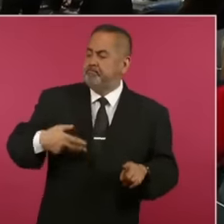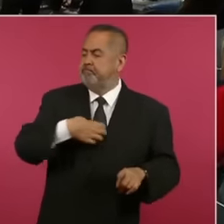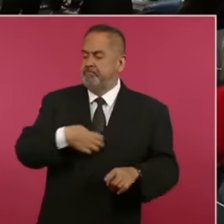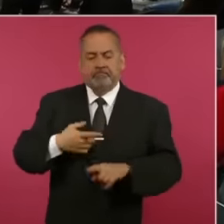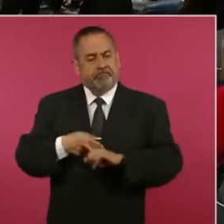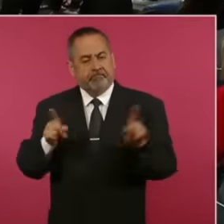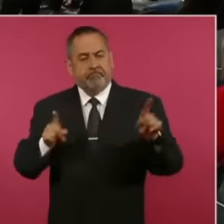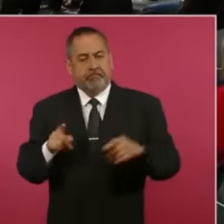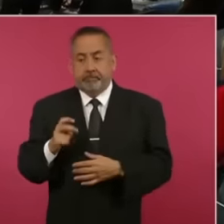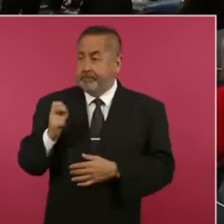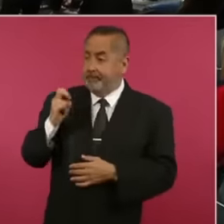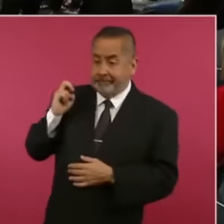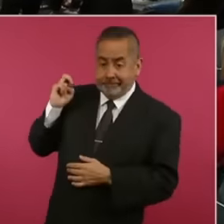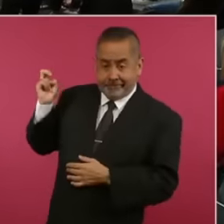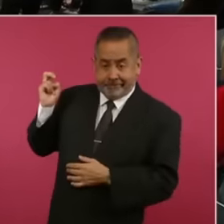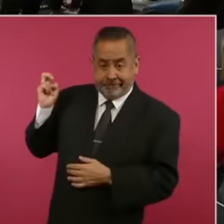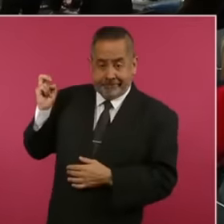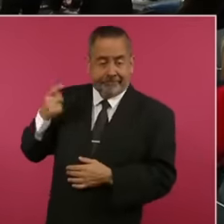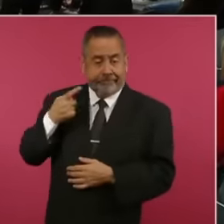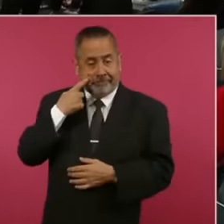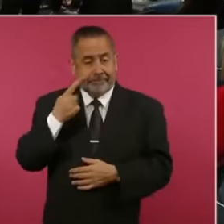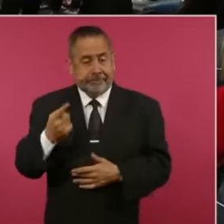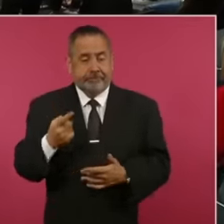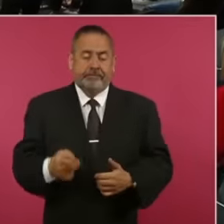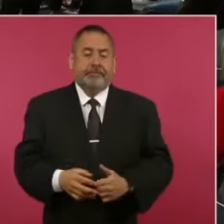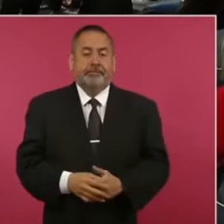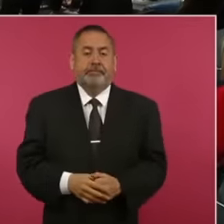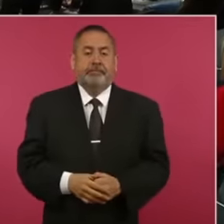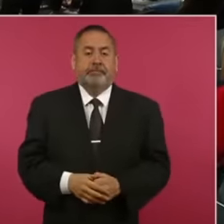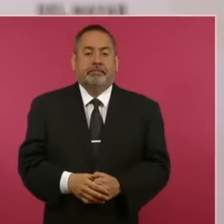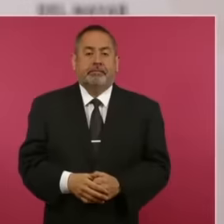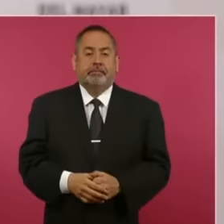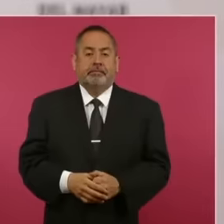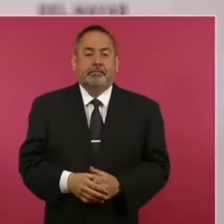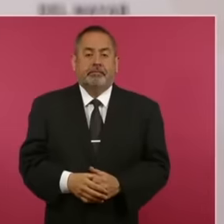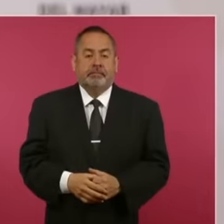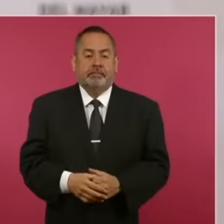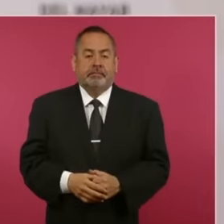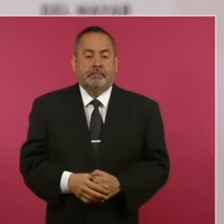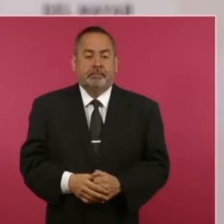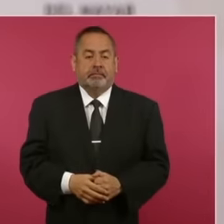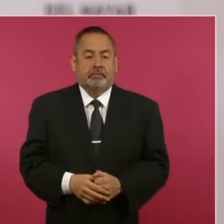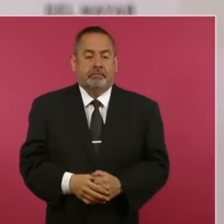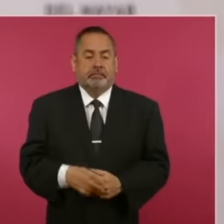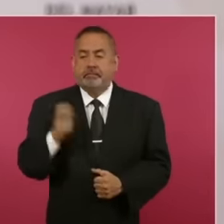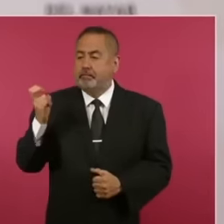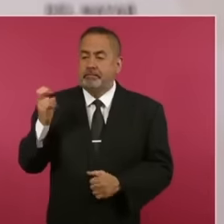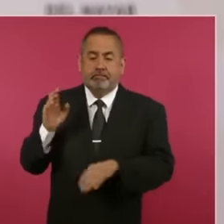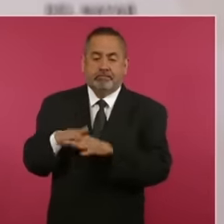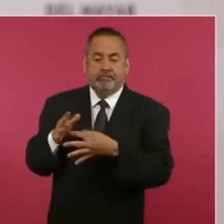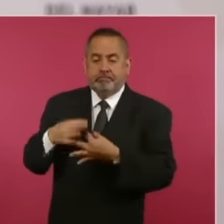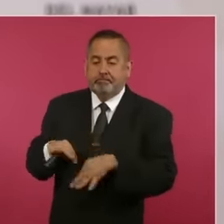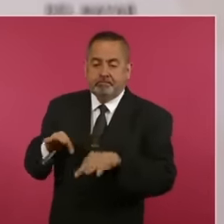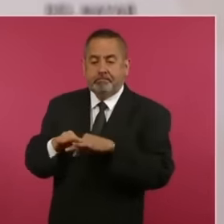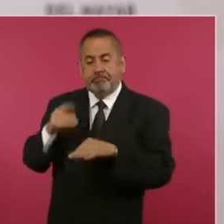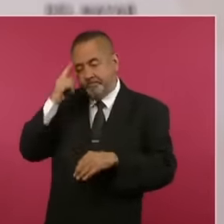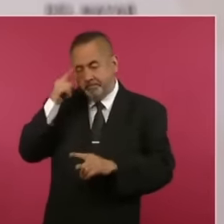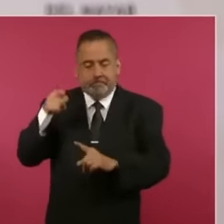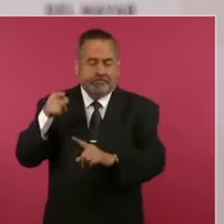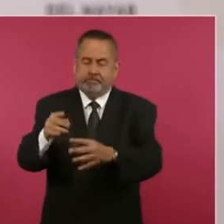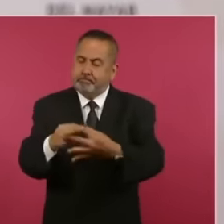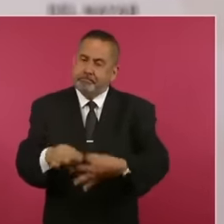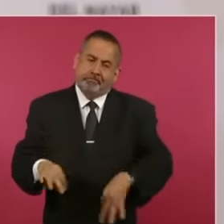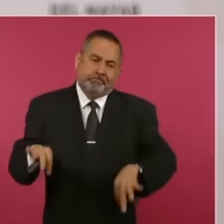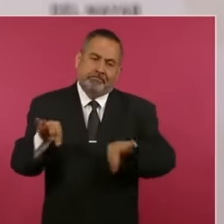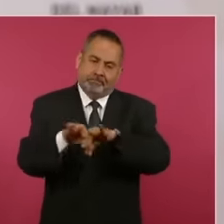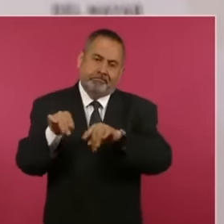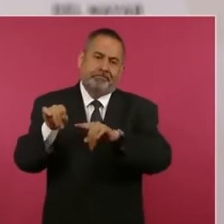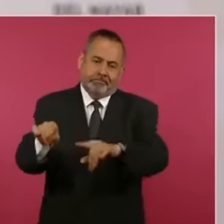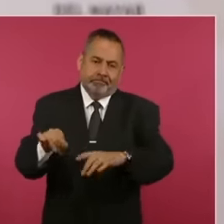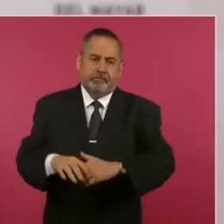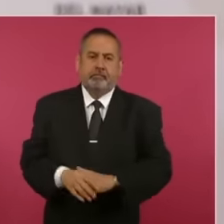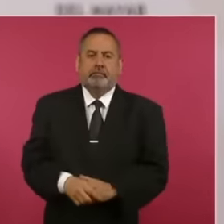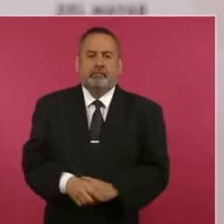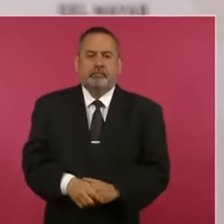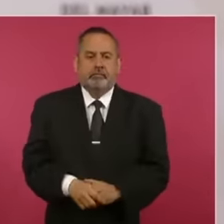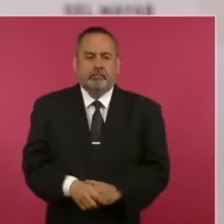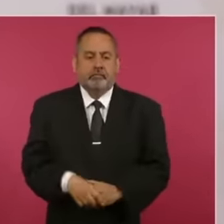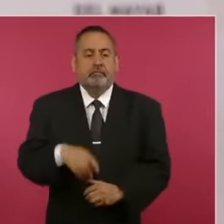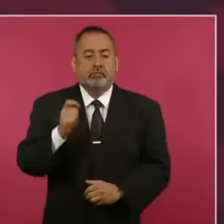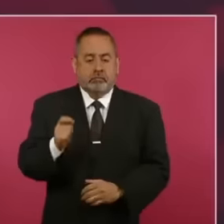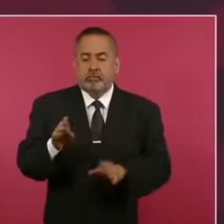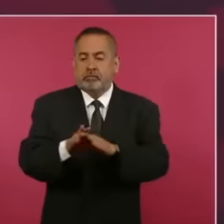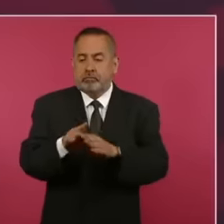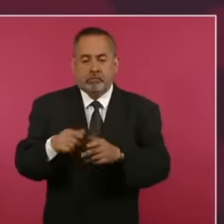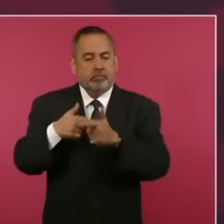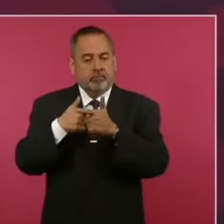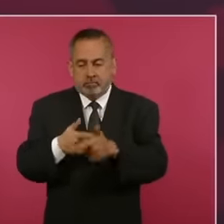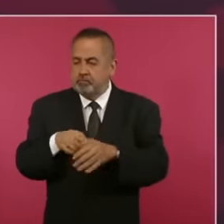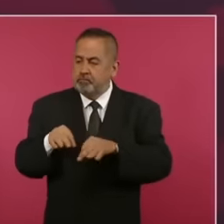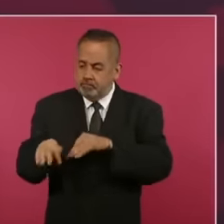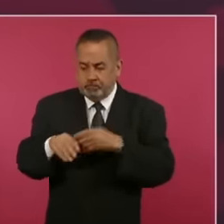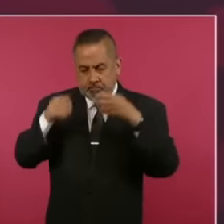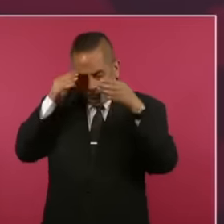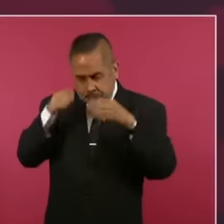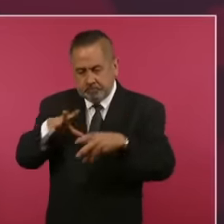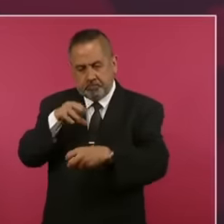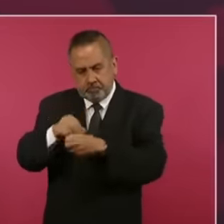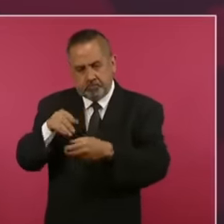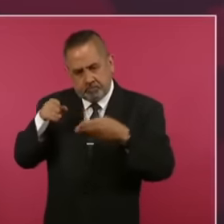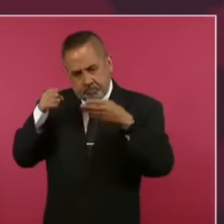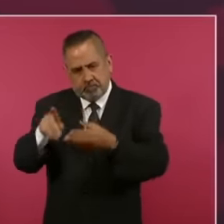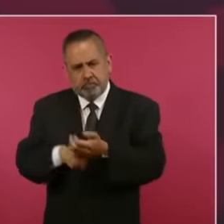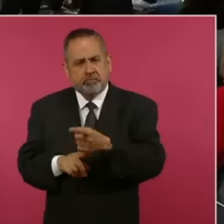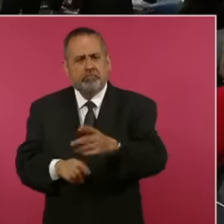this eh Well it is the most important thing of all and we are going to continue working in that sense well